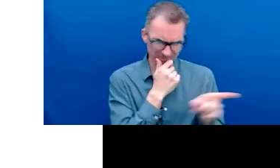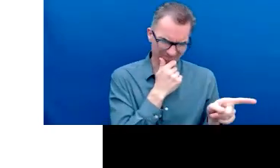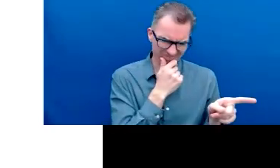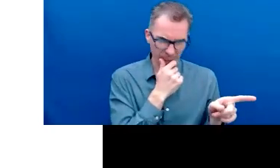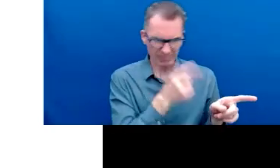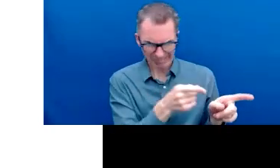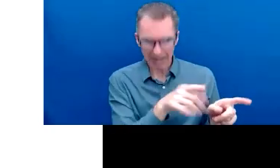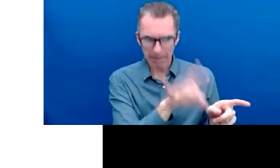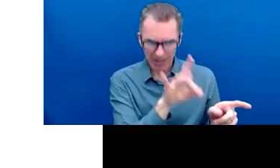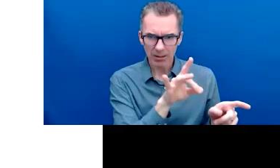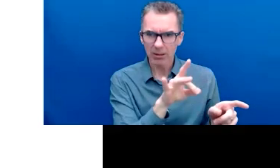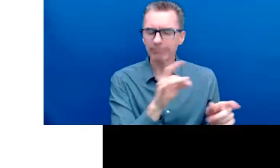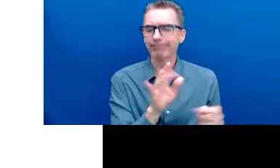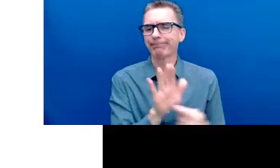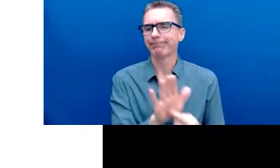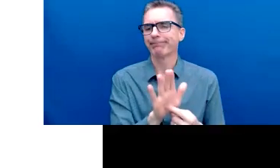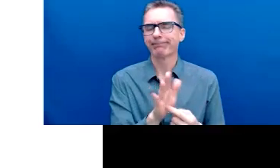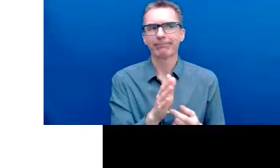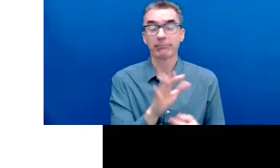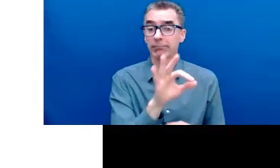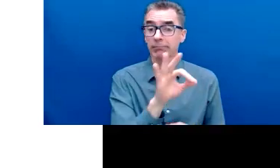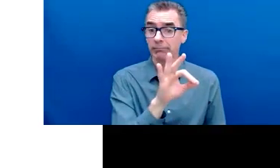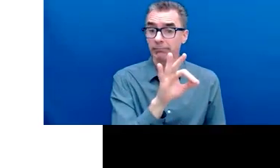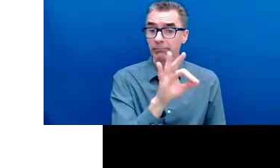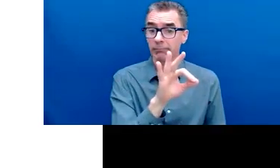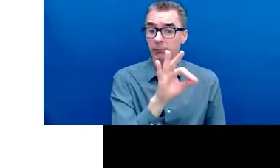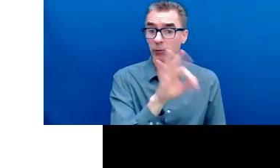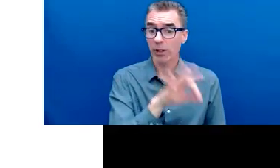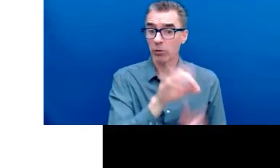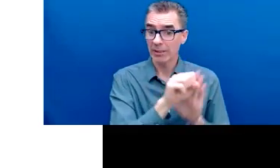Sometimes I would go into the Fresno State Library or the bookstore,